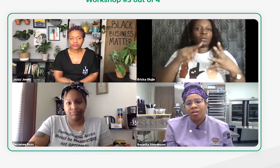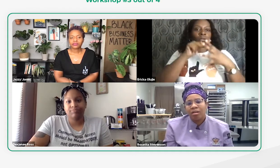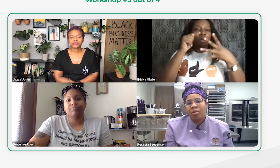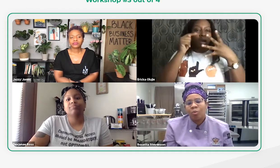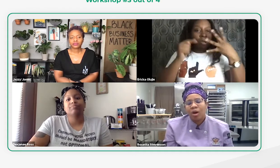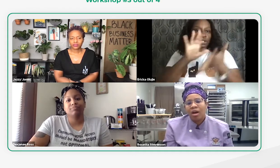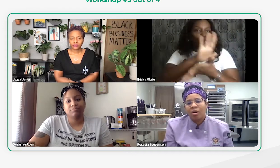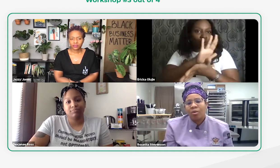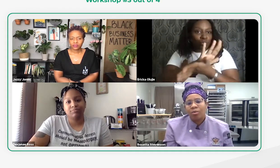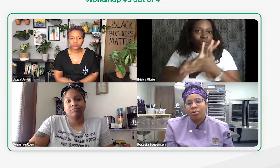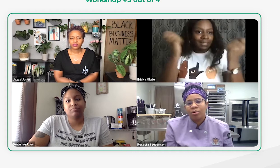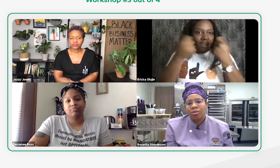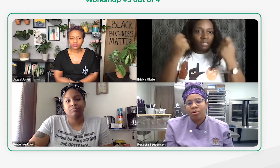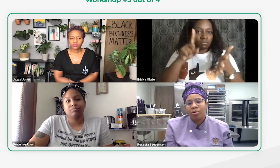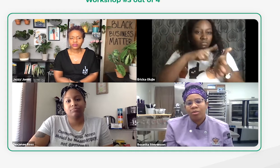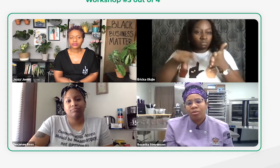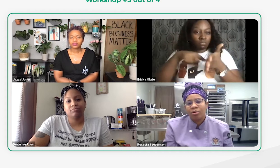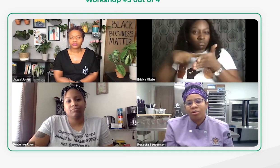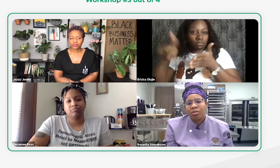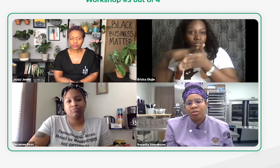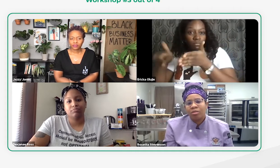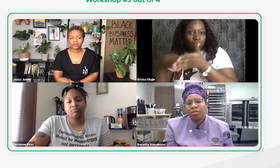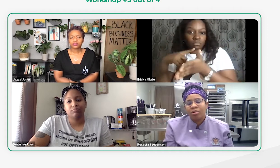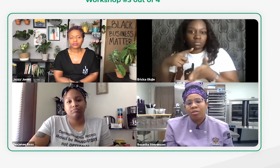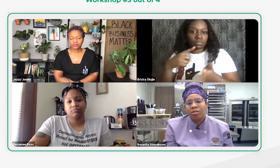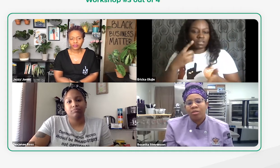Ericka When it came to wedding clothes, celebrations,